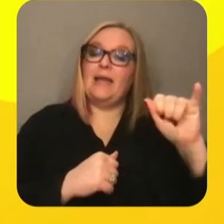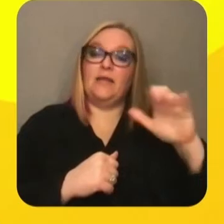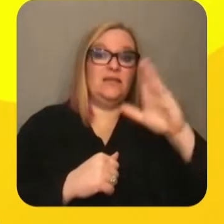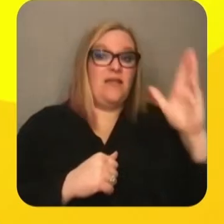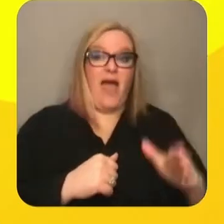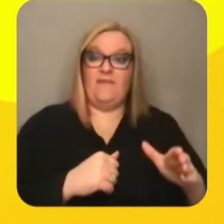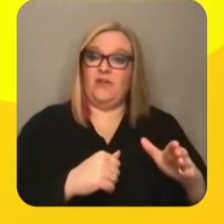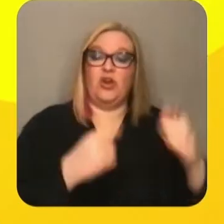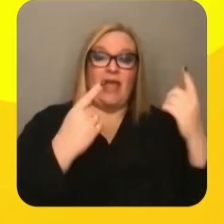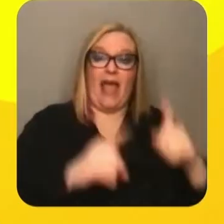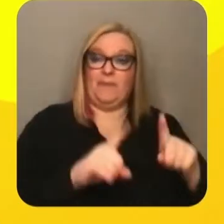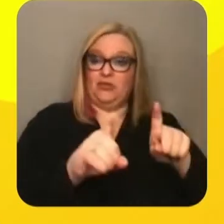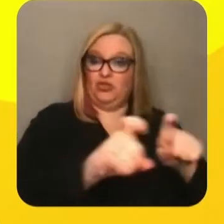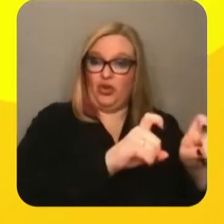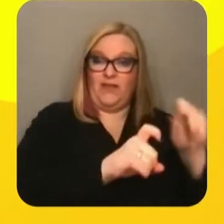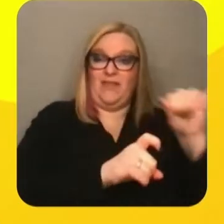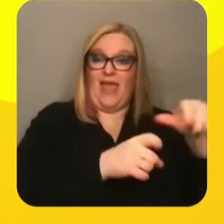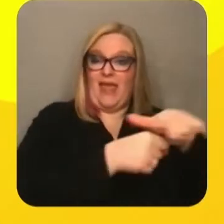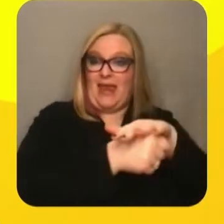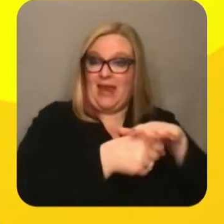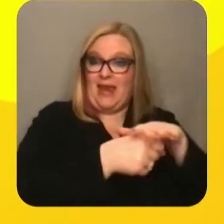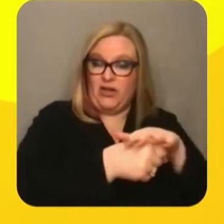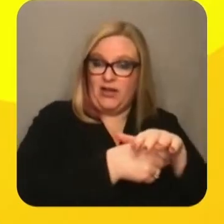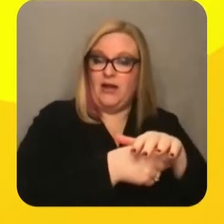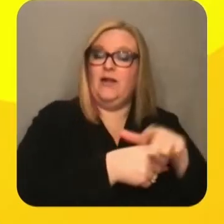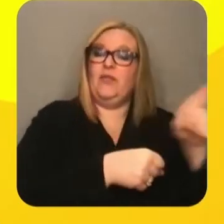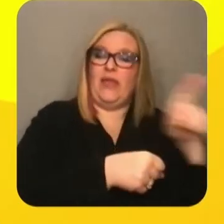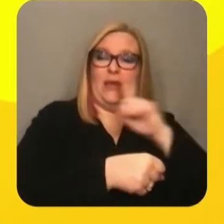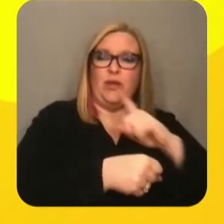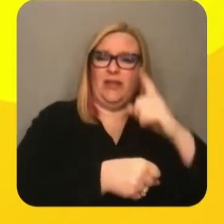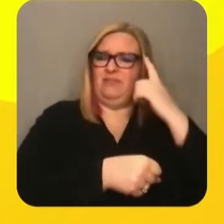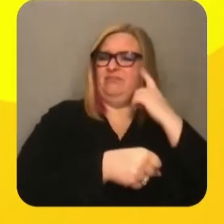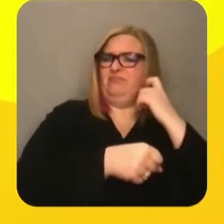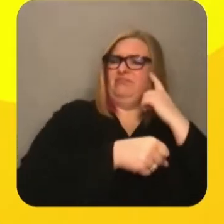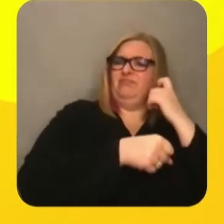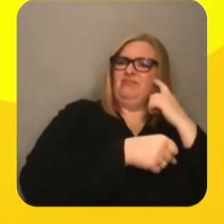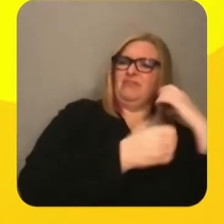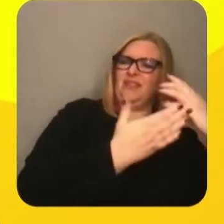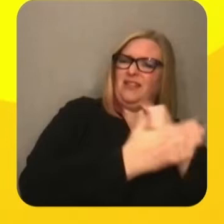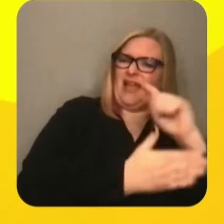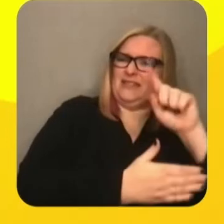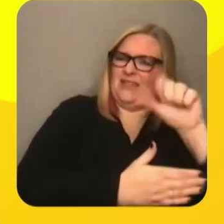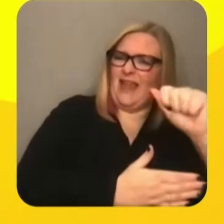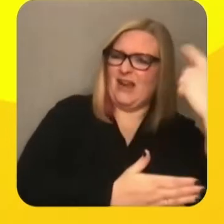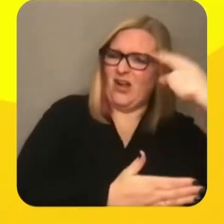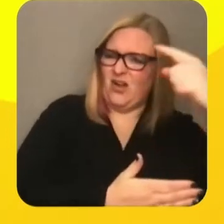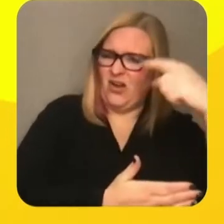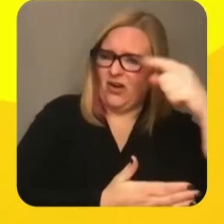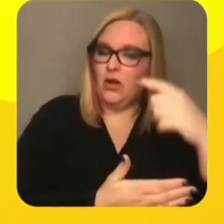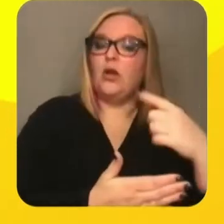And so they're very dubious, very skeptical about what you're doing. And so when we first ran our global self ID